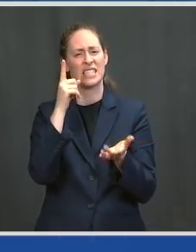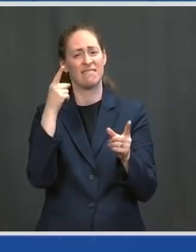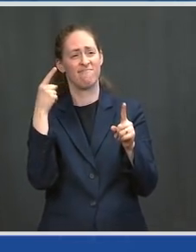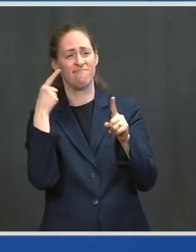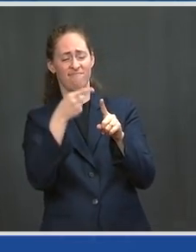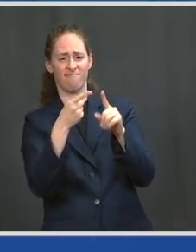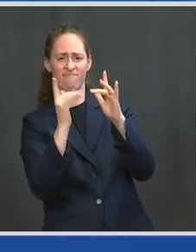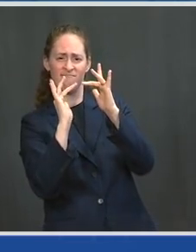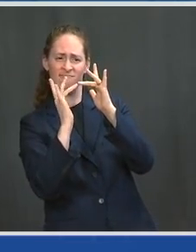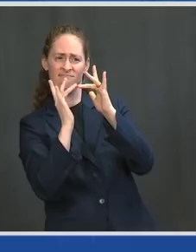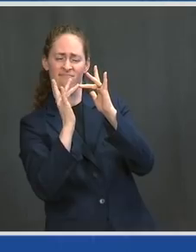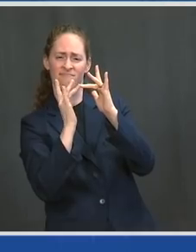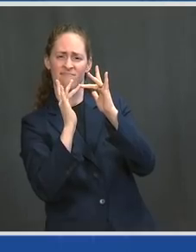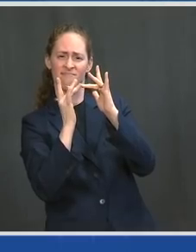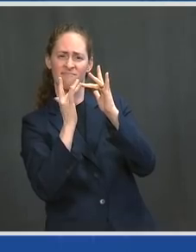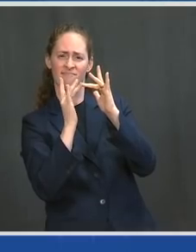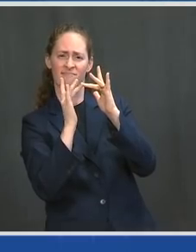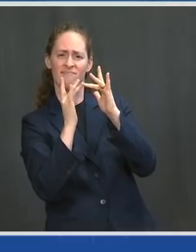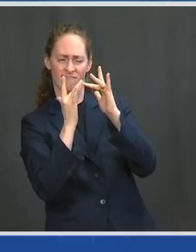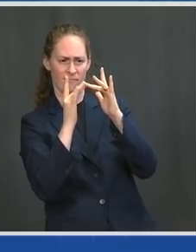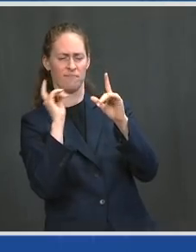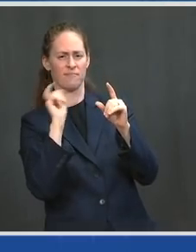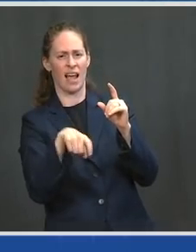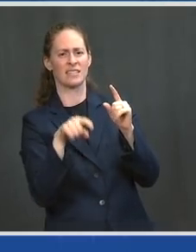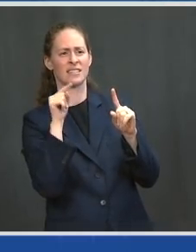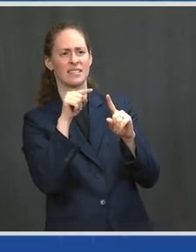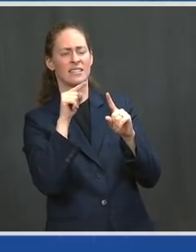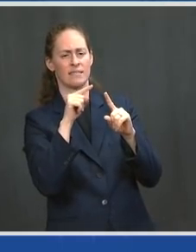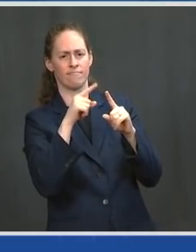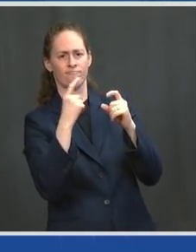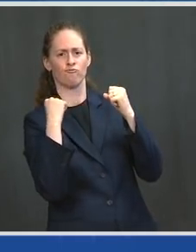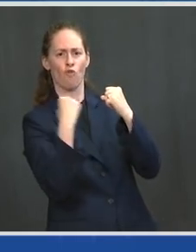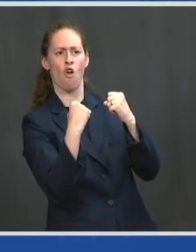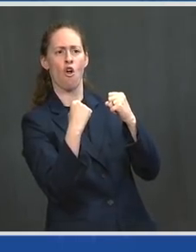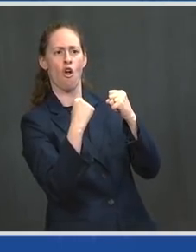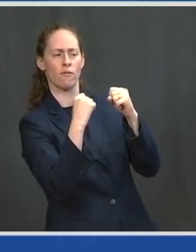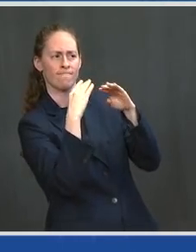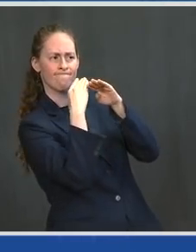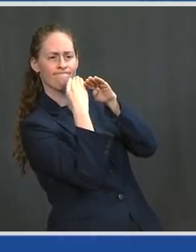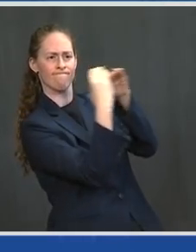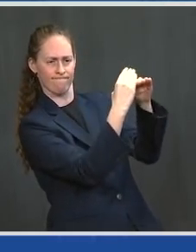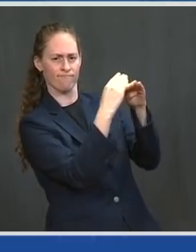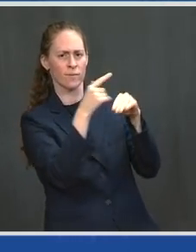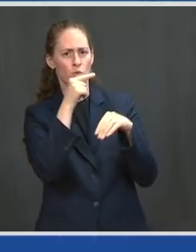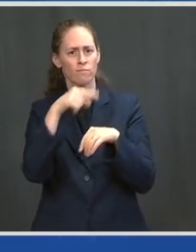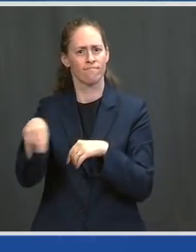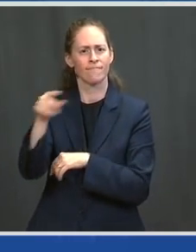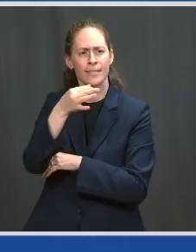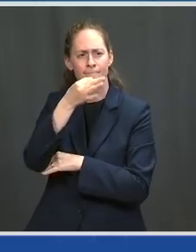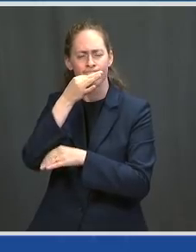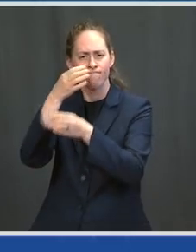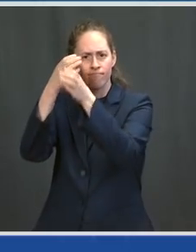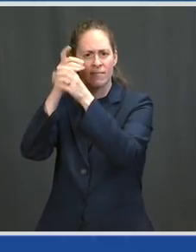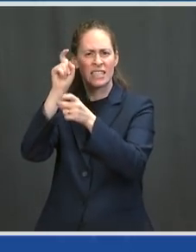where we need significantly larger number of experts in the area of cybersecurity working for private companies,